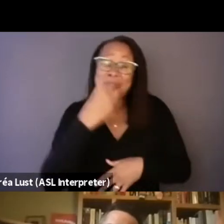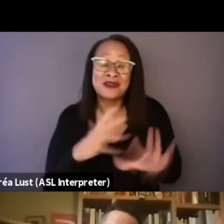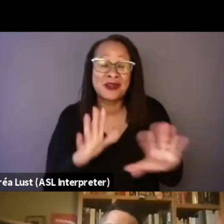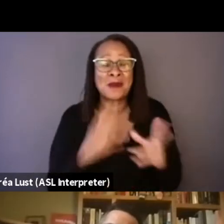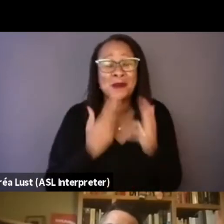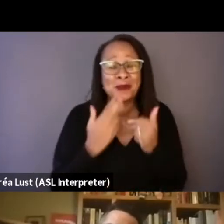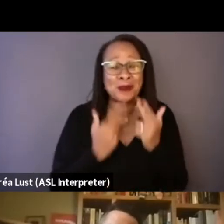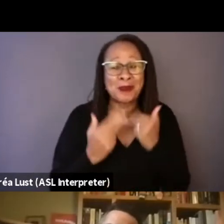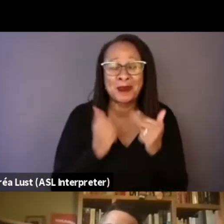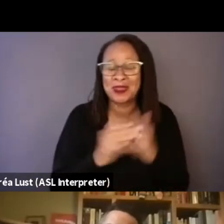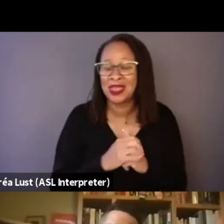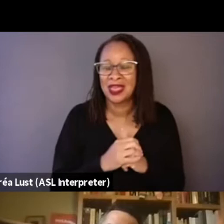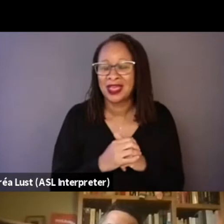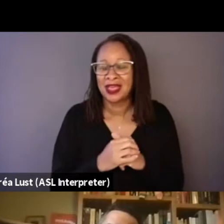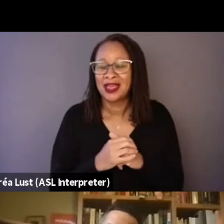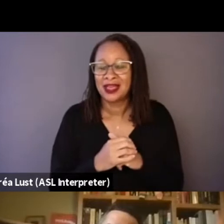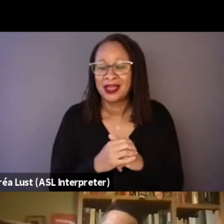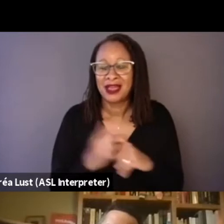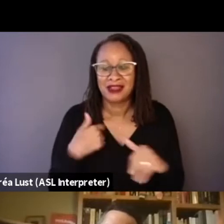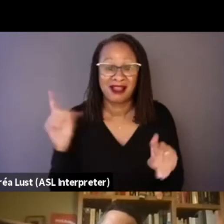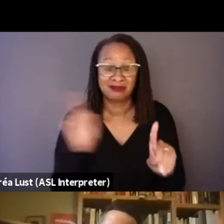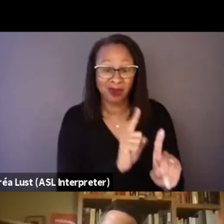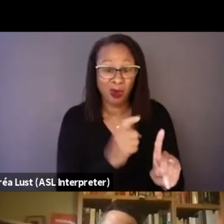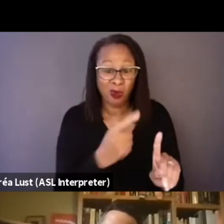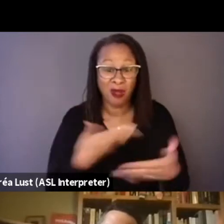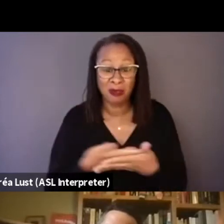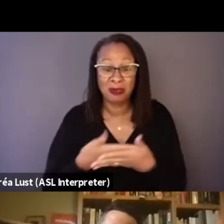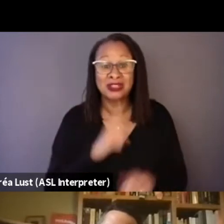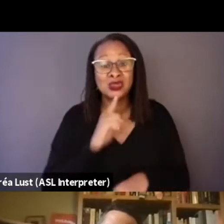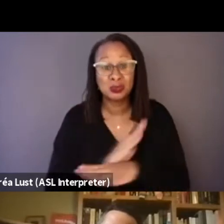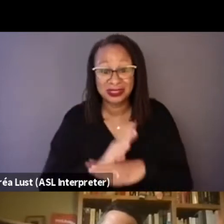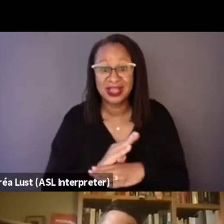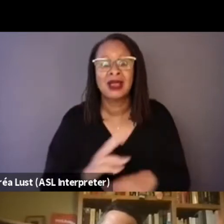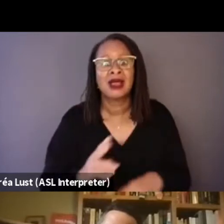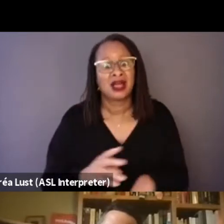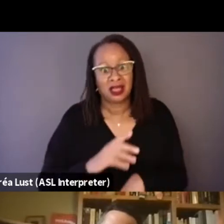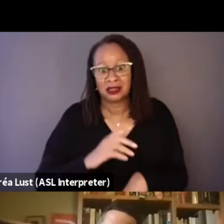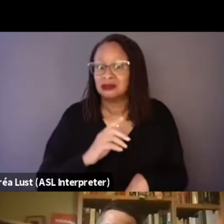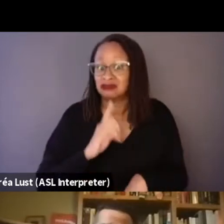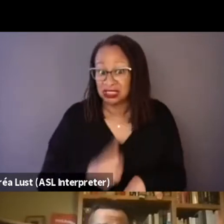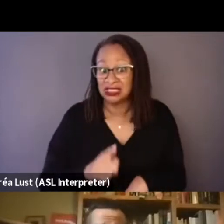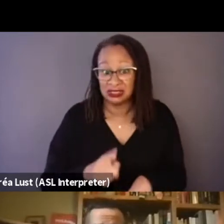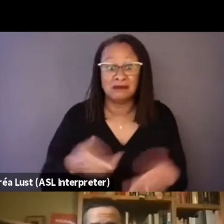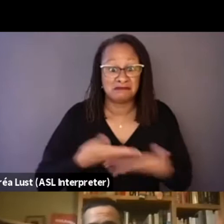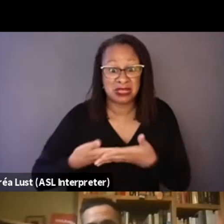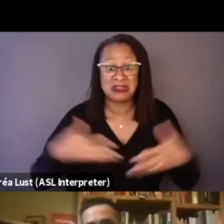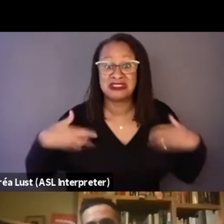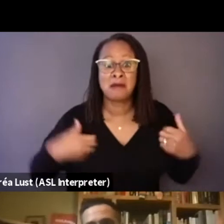And I have a tattoo of one of the baby chimpanzee, but in the reality, baby chimpanzee is one of the most violent animal in the world,